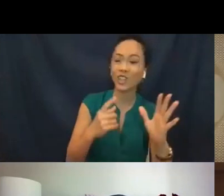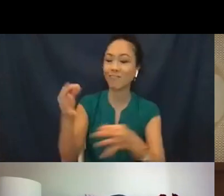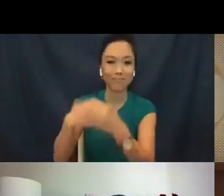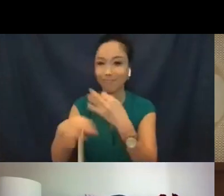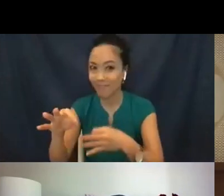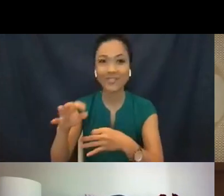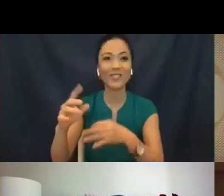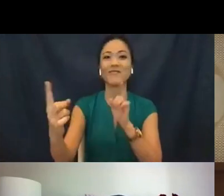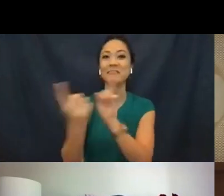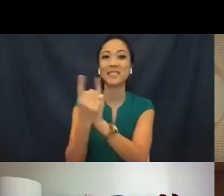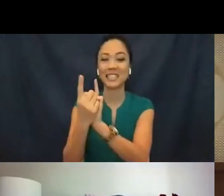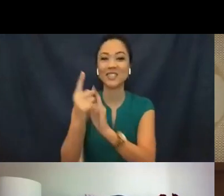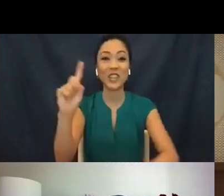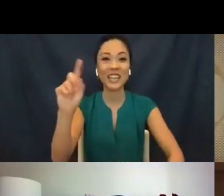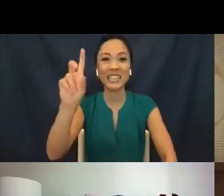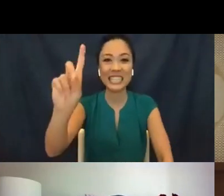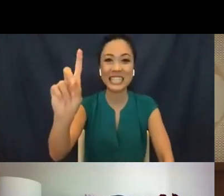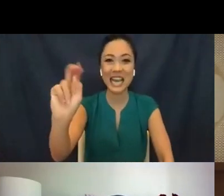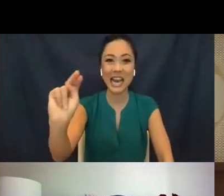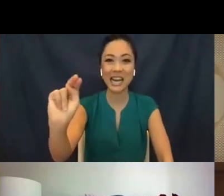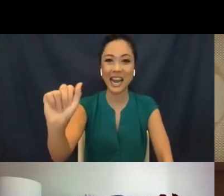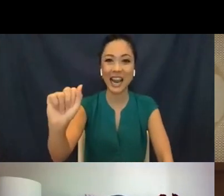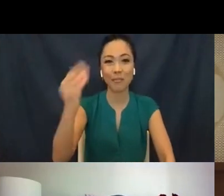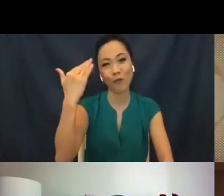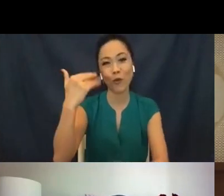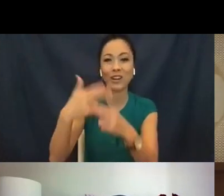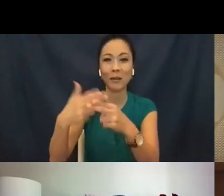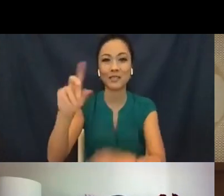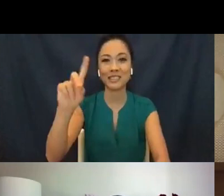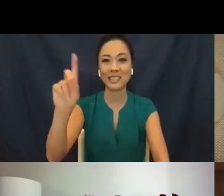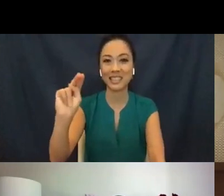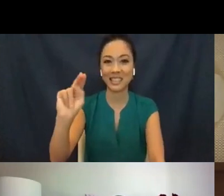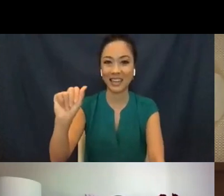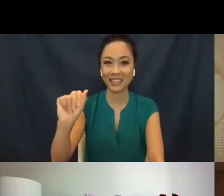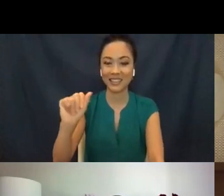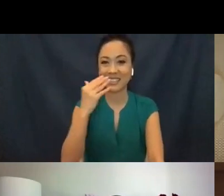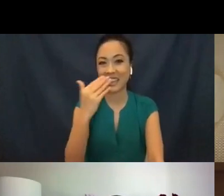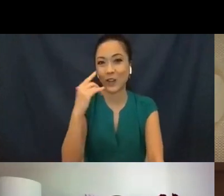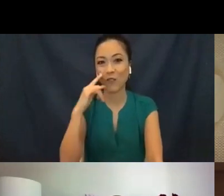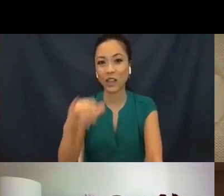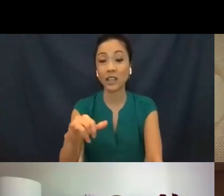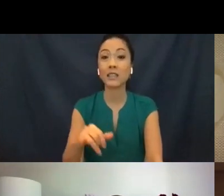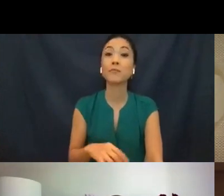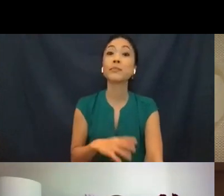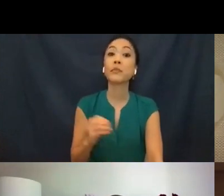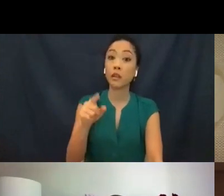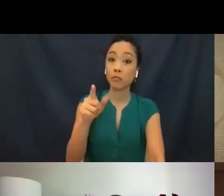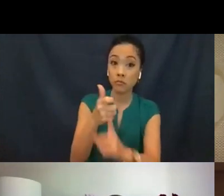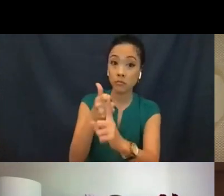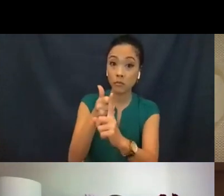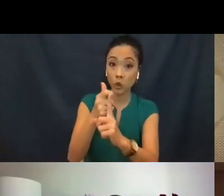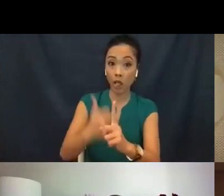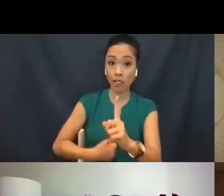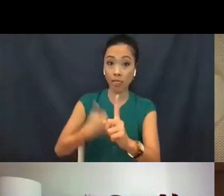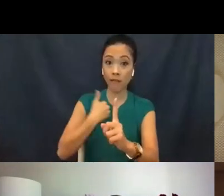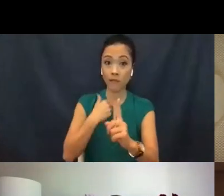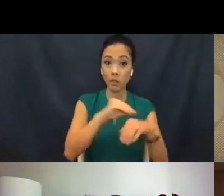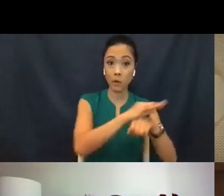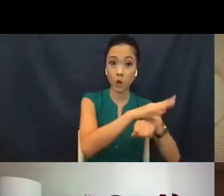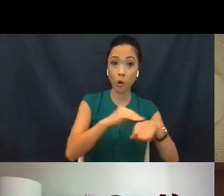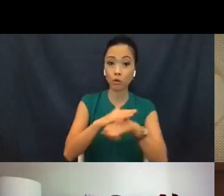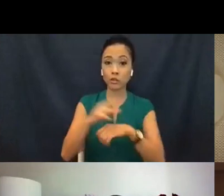D.N.A. Thank you for that. You are bicoastal? 17:57:09 >> MARYA WETHERS: We have been based